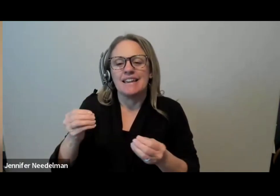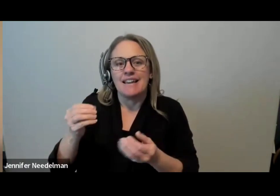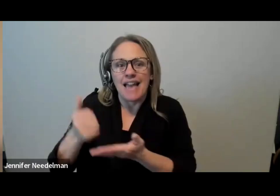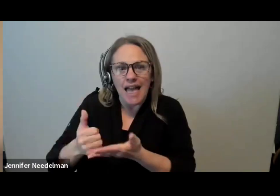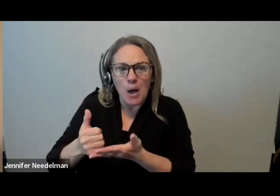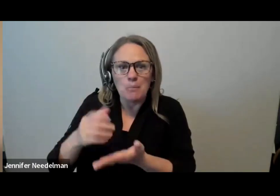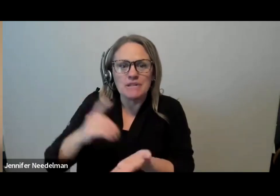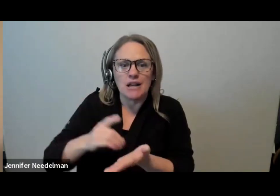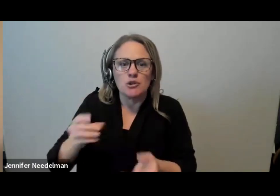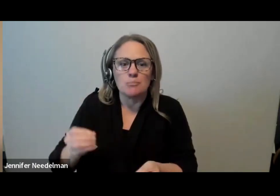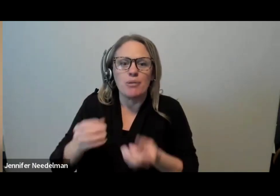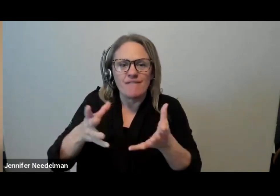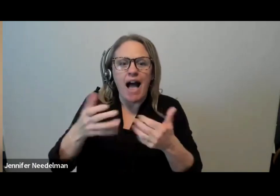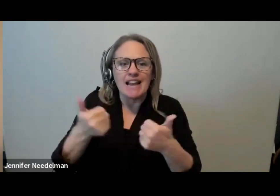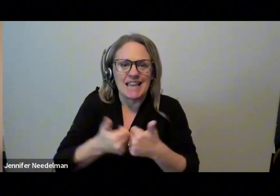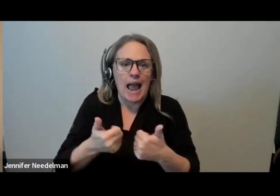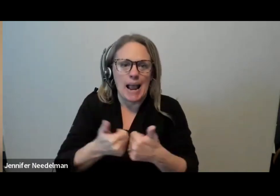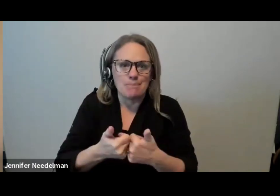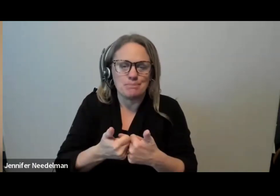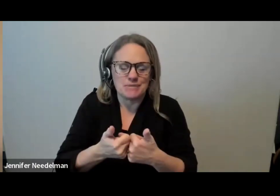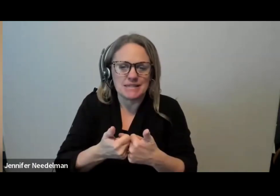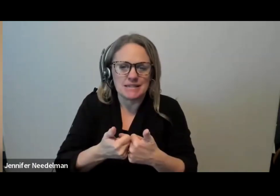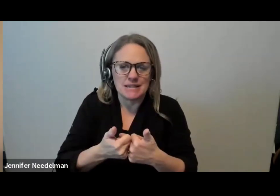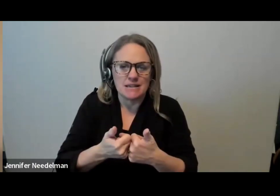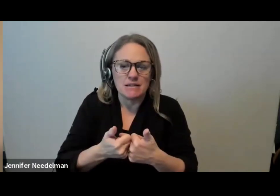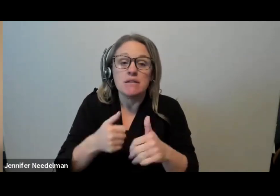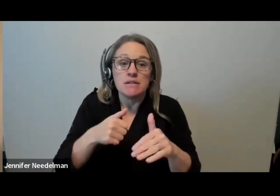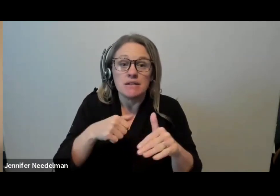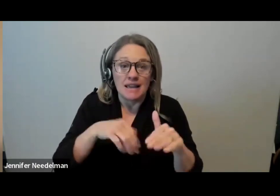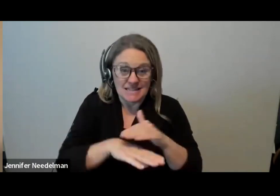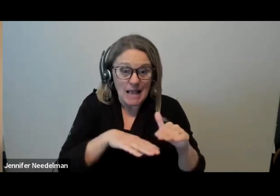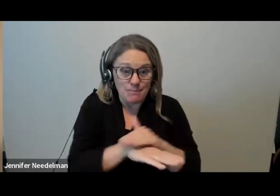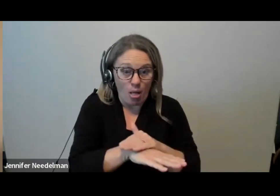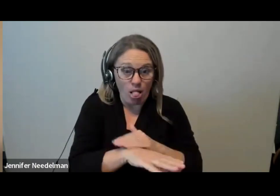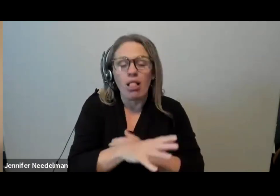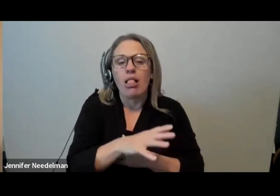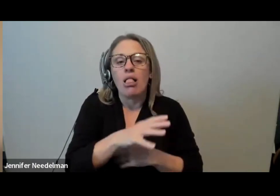of care that are accessibility appropriate and age appropriate to patients.